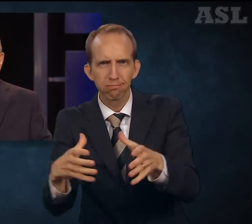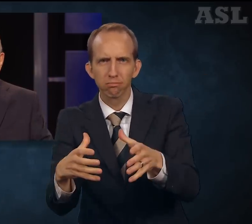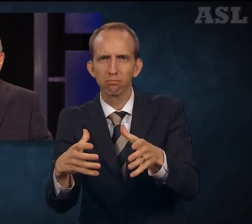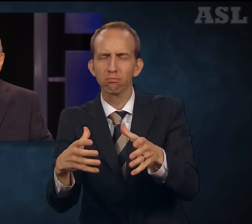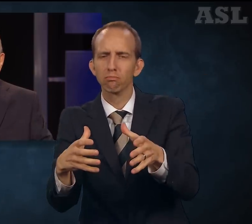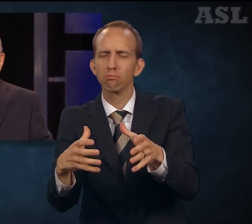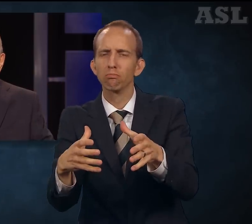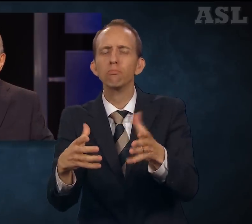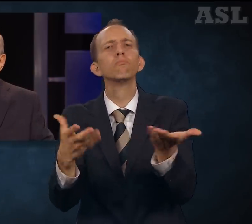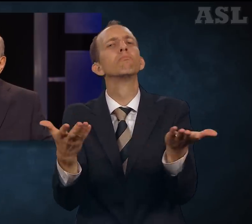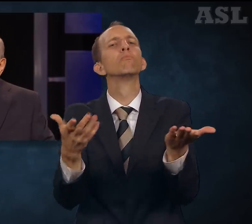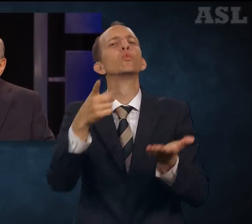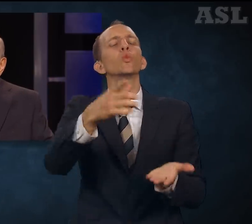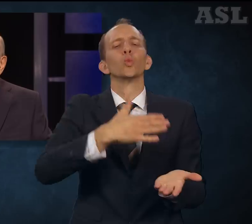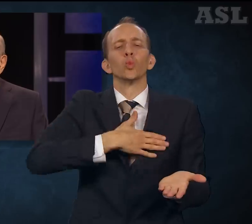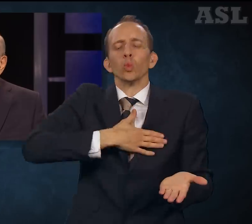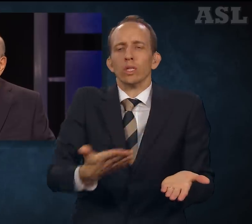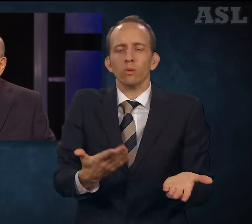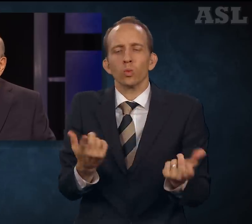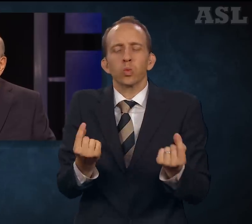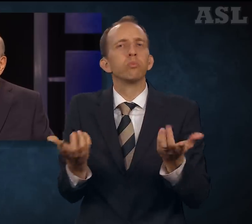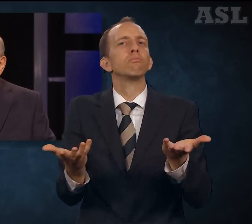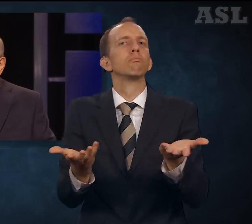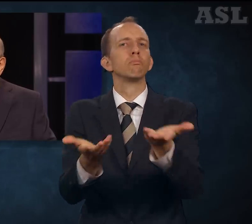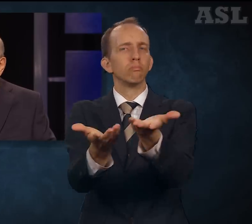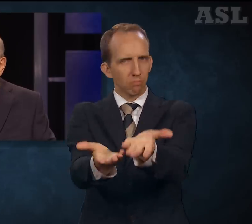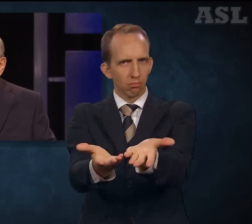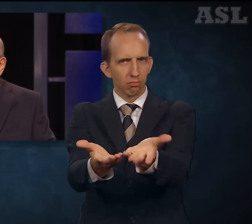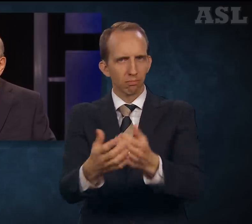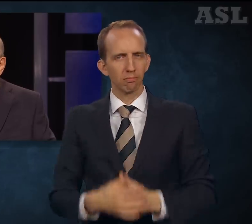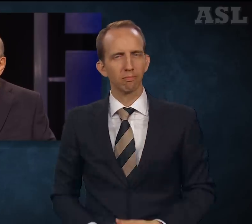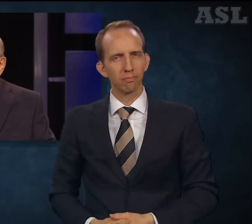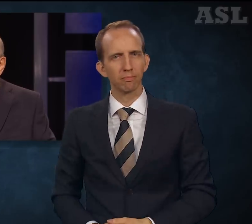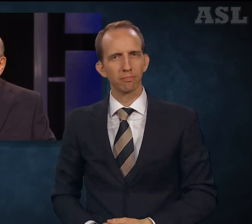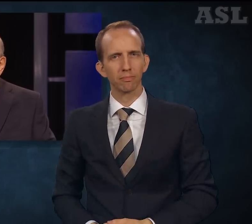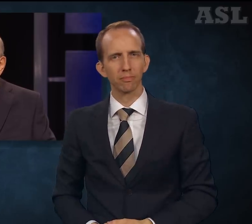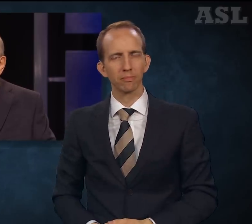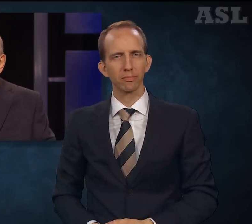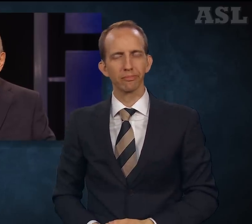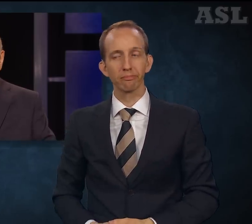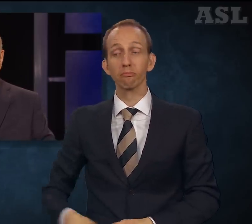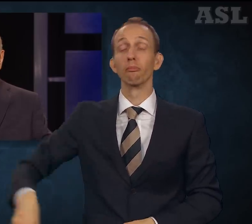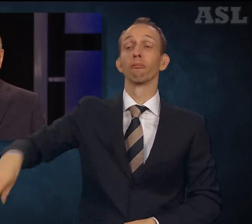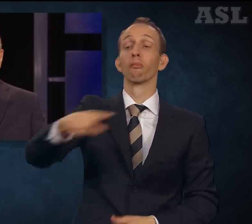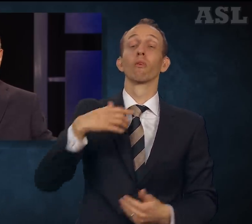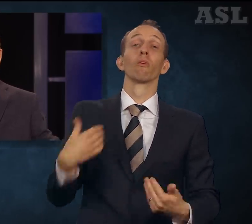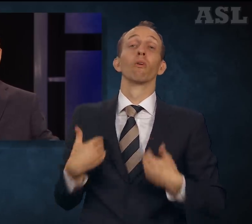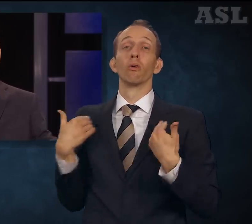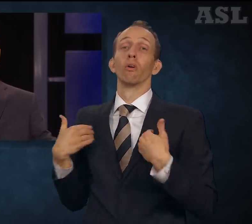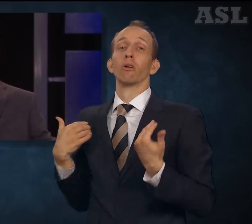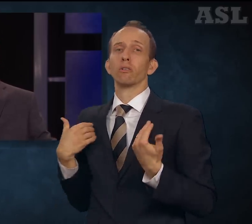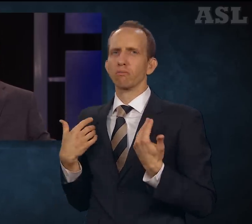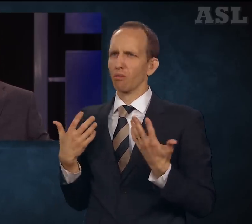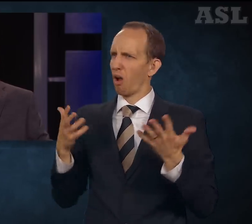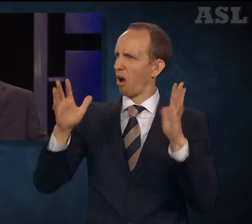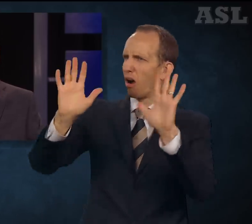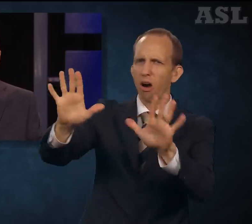CHURCH TO HELP ENLIST TO HELP GATHER ISRAEL, WHAT WOULD YOU